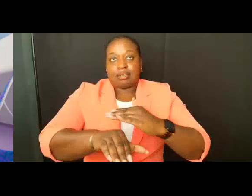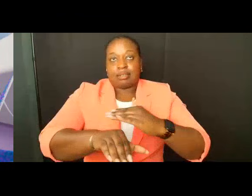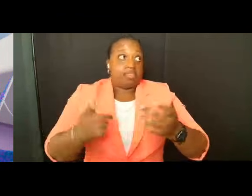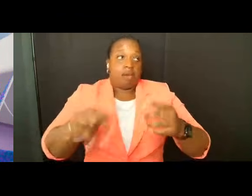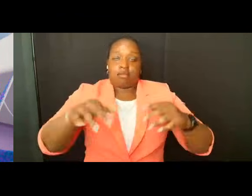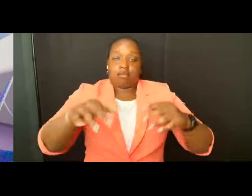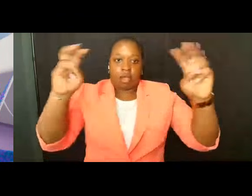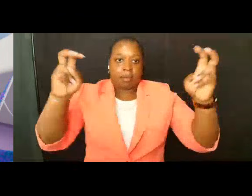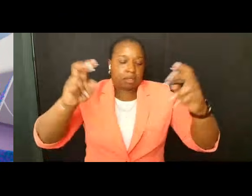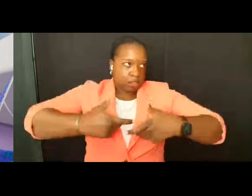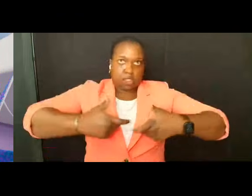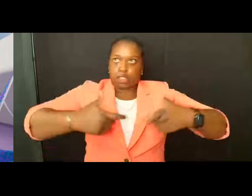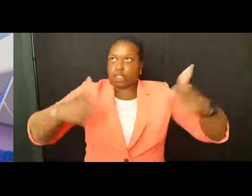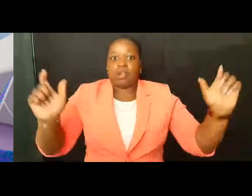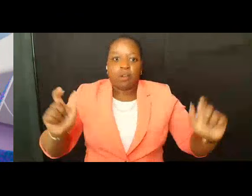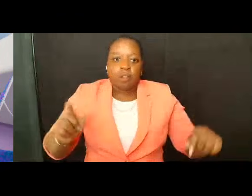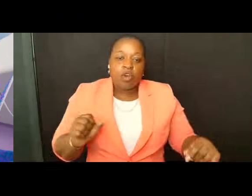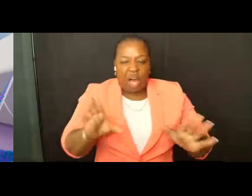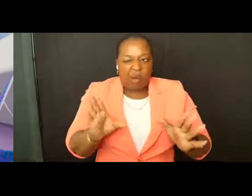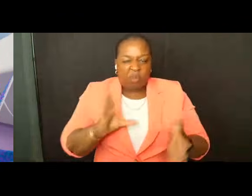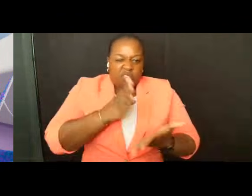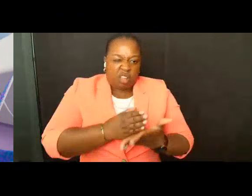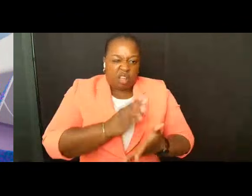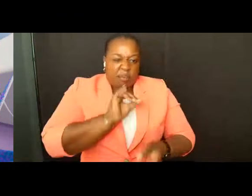Jonathan Green: Okay. We are running short, but I'm going to try to pick two